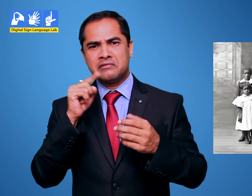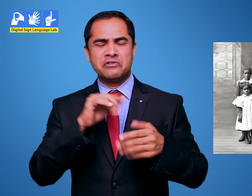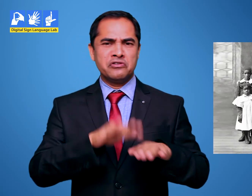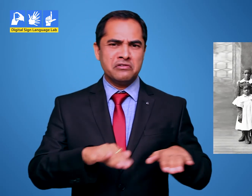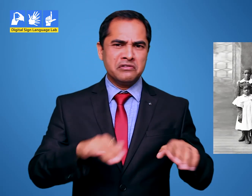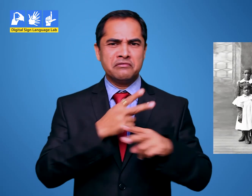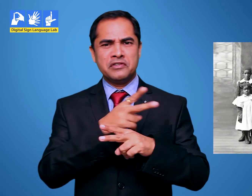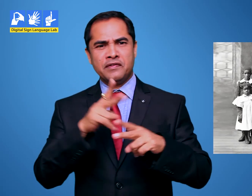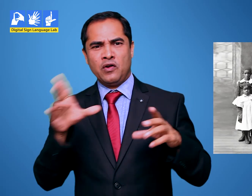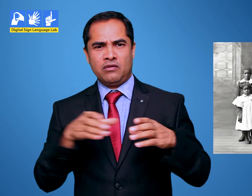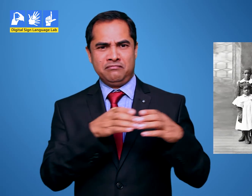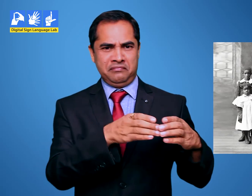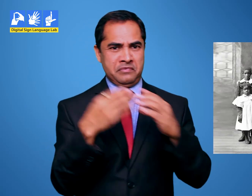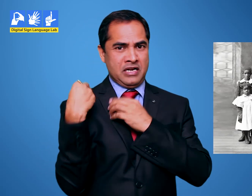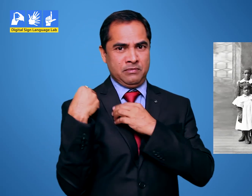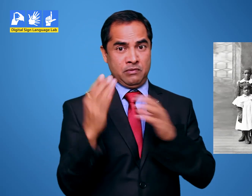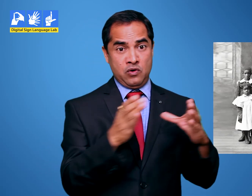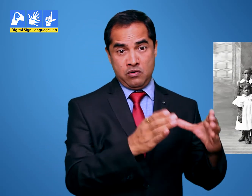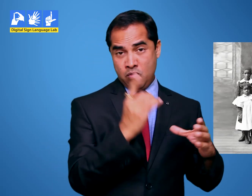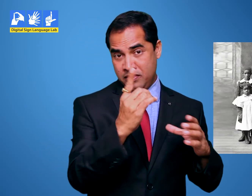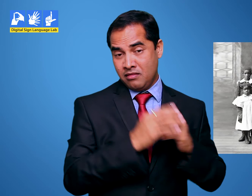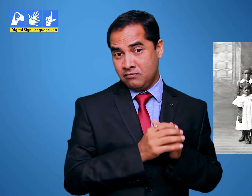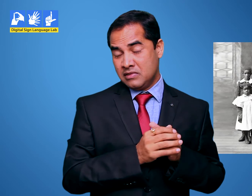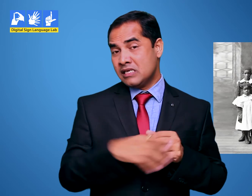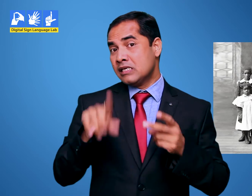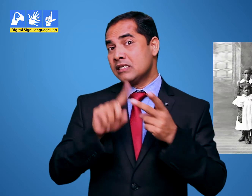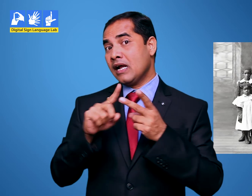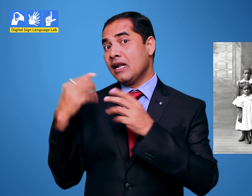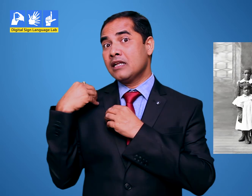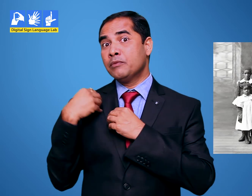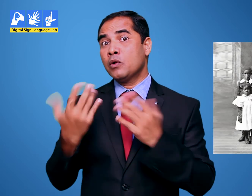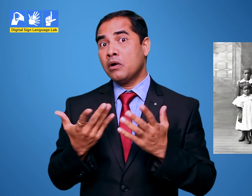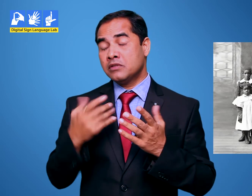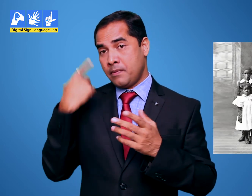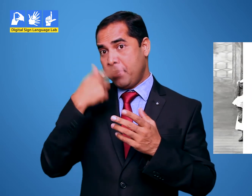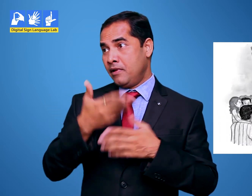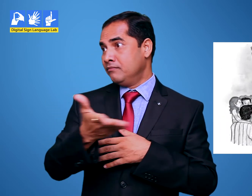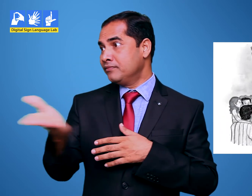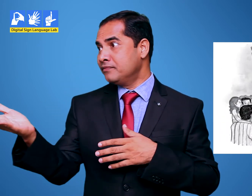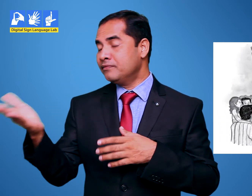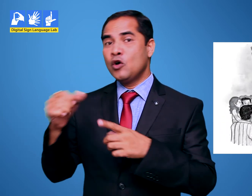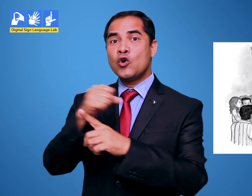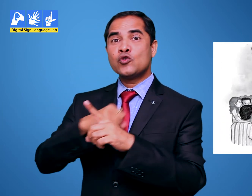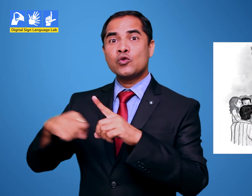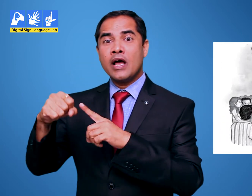his parents, to his wife and children and he has an obligation to his people, his